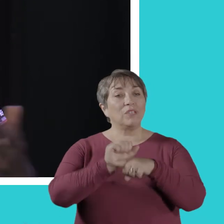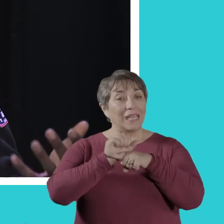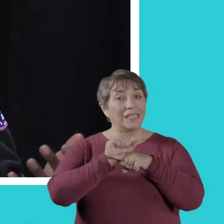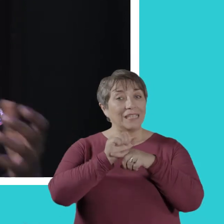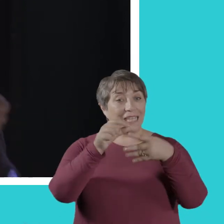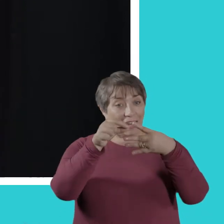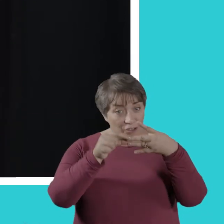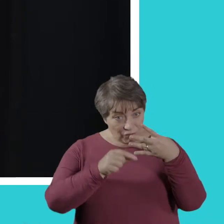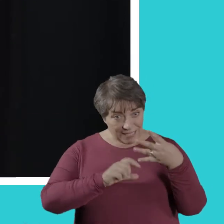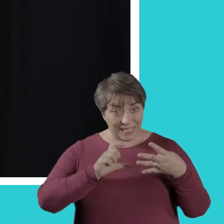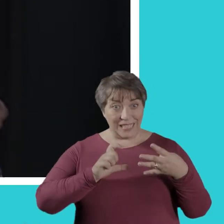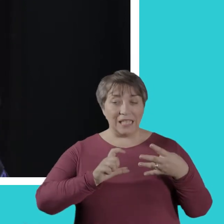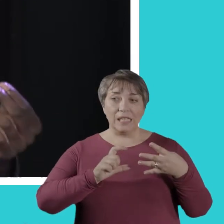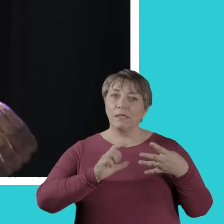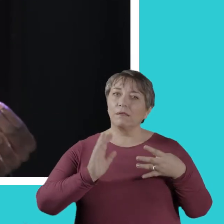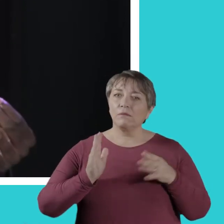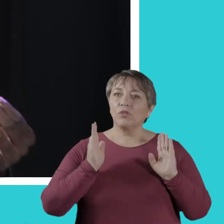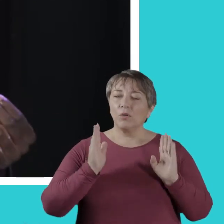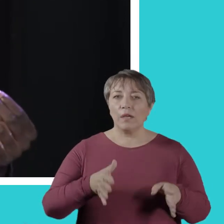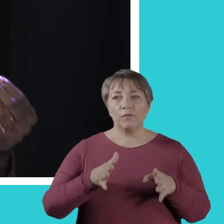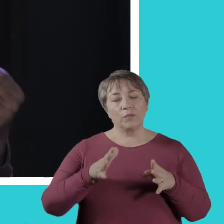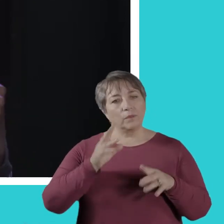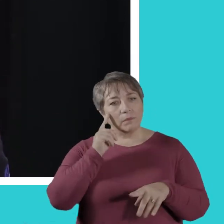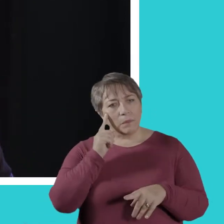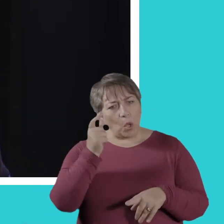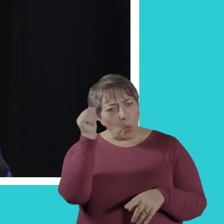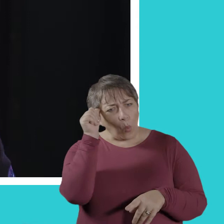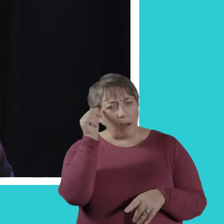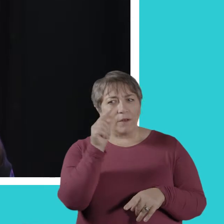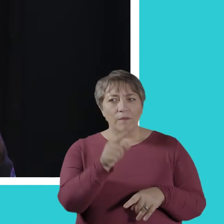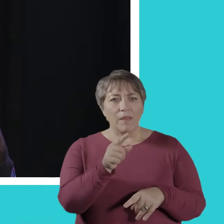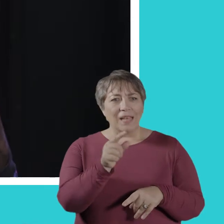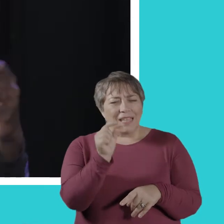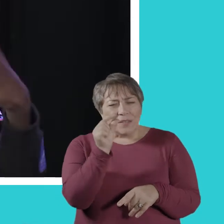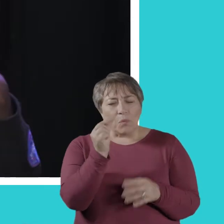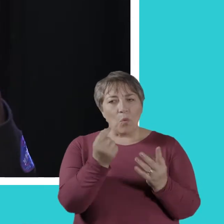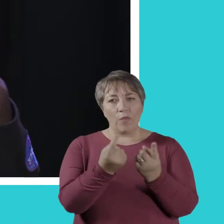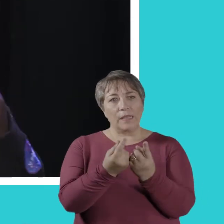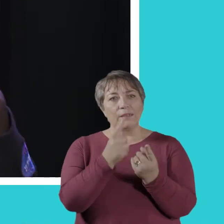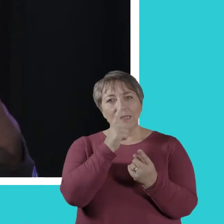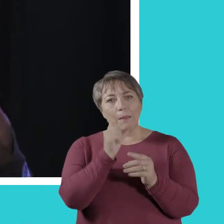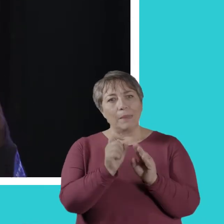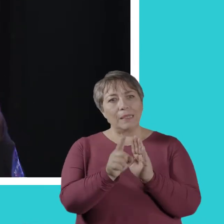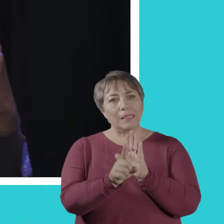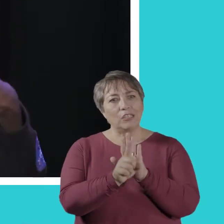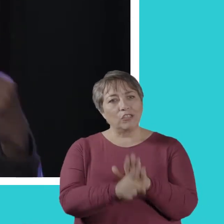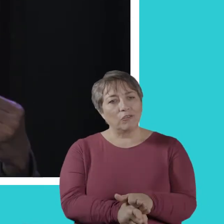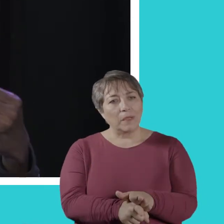married or not. Little things like that people get discriminated on. You need to understand that firstly you may be doing it and not know about it because you have a certain power and